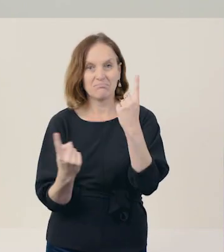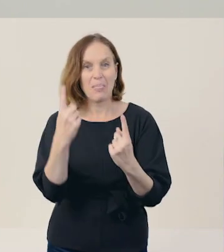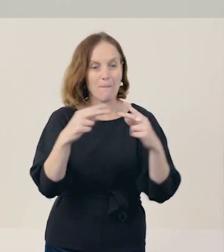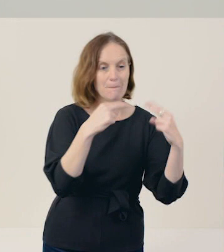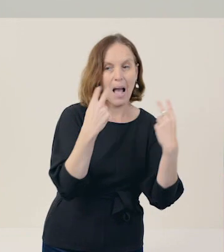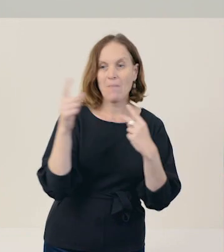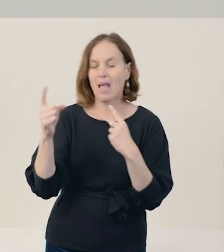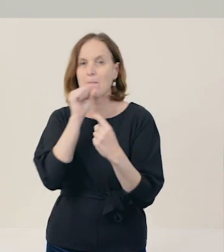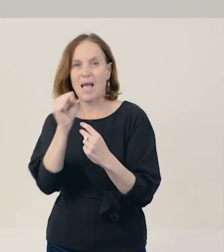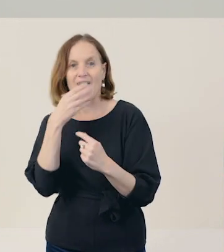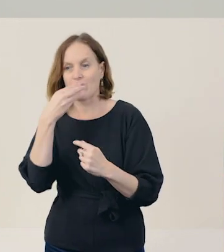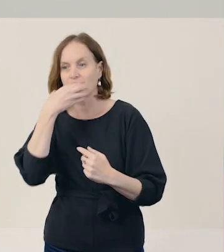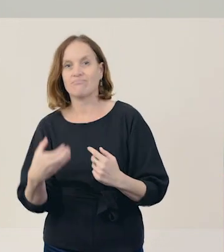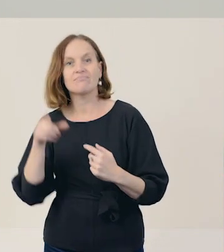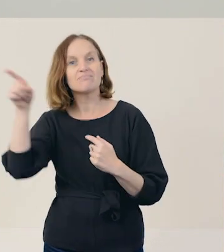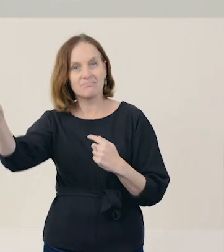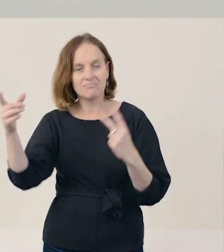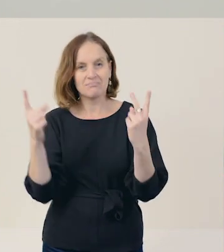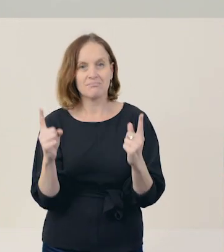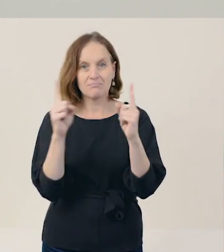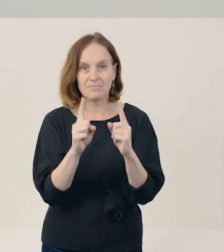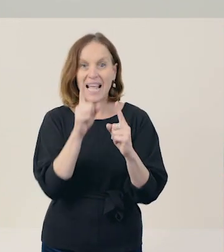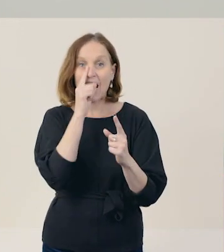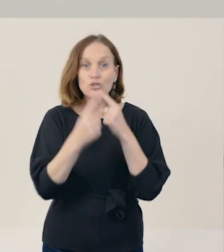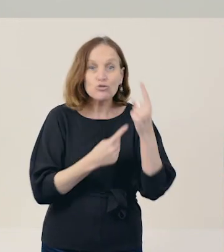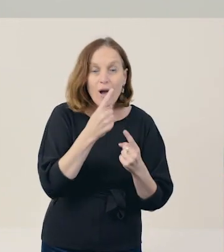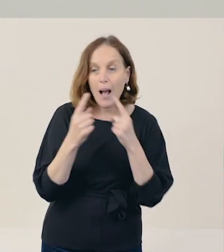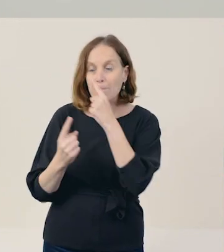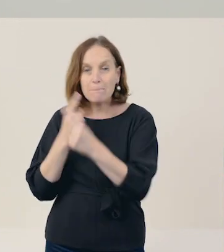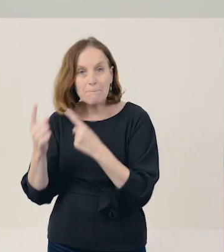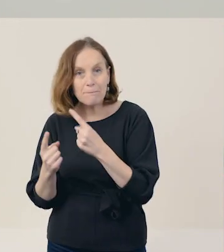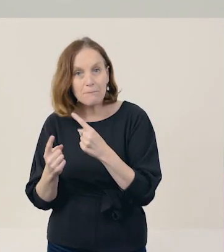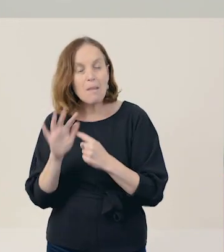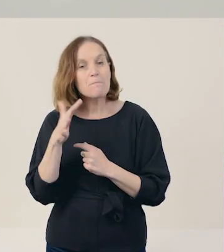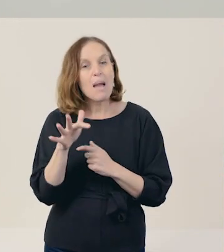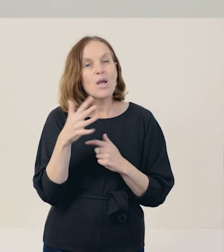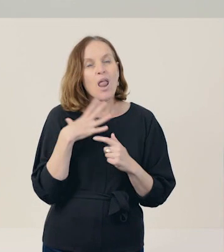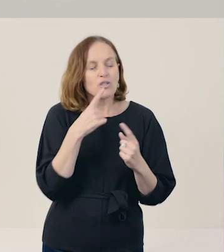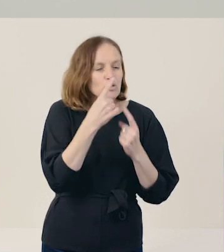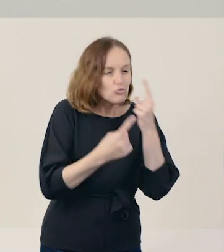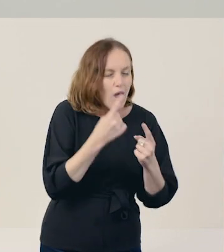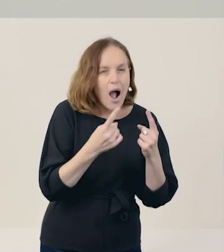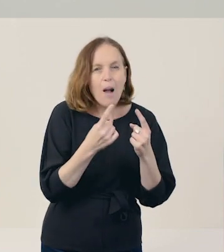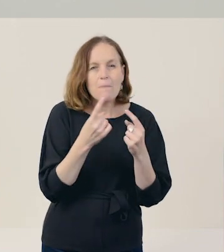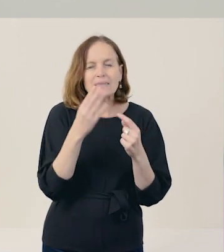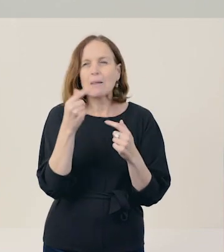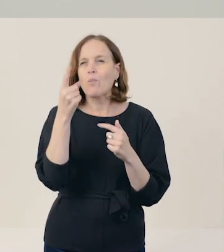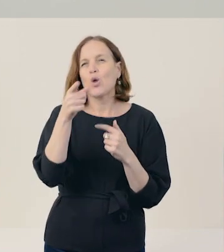See if any other characters are introduced. Can you describe their character traits? You might like to describe the traits